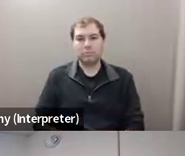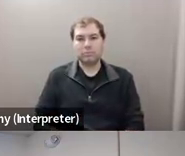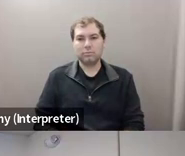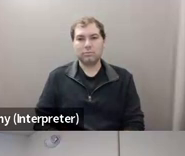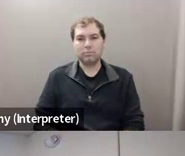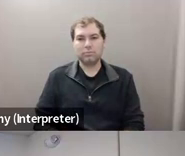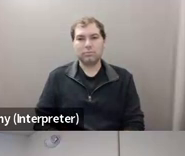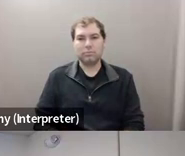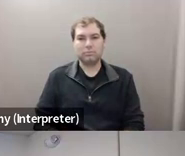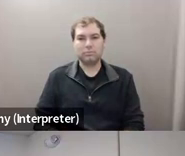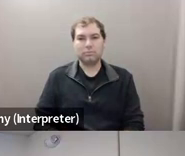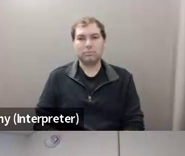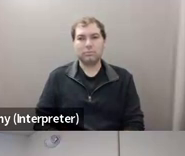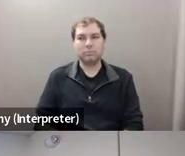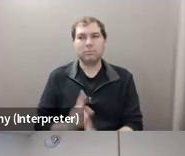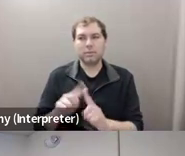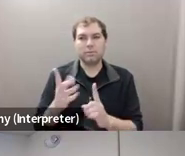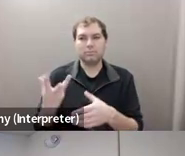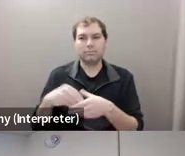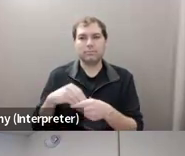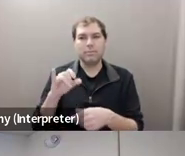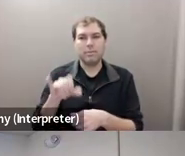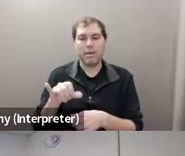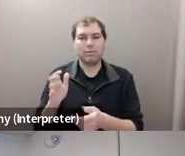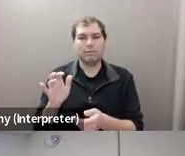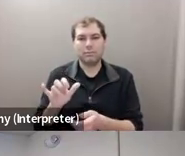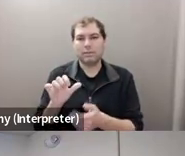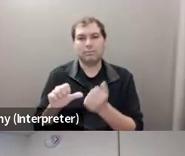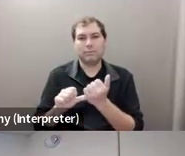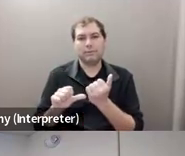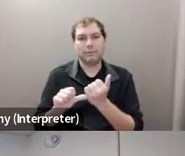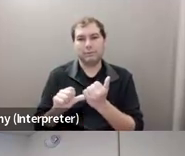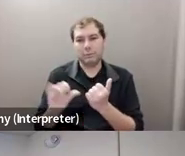17036717673: in in in and of itself is is advocacy, and